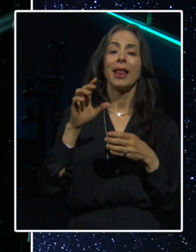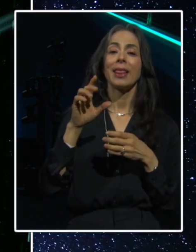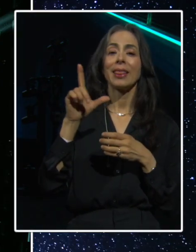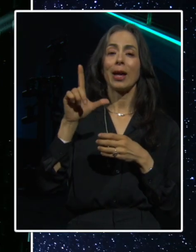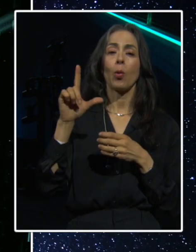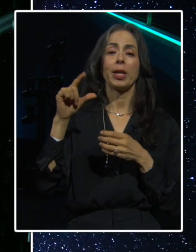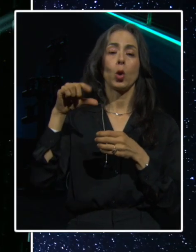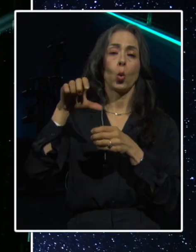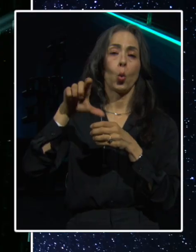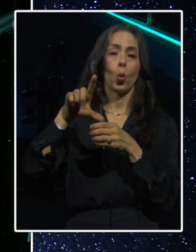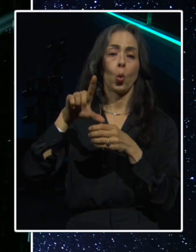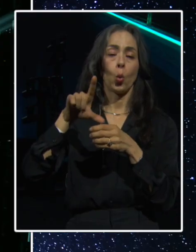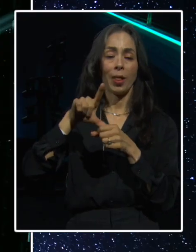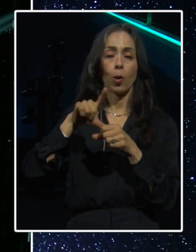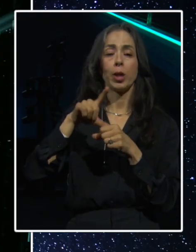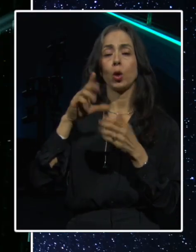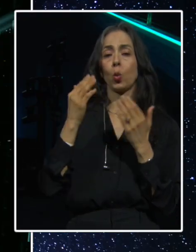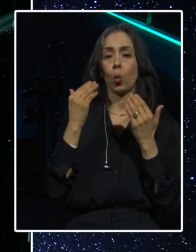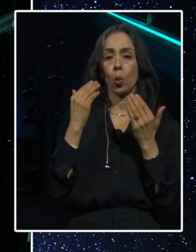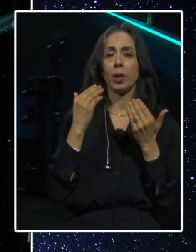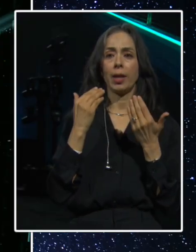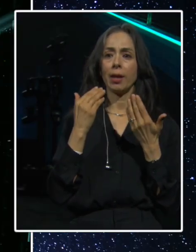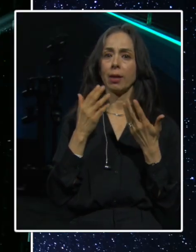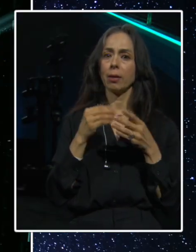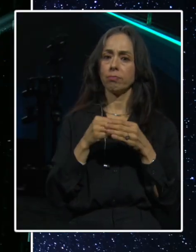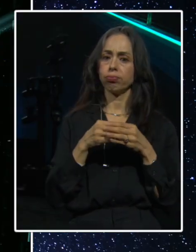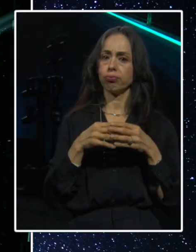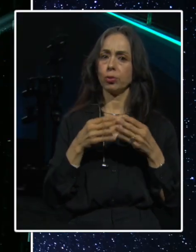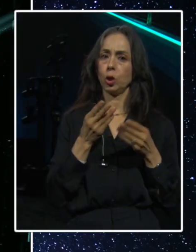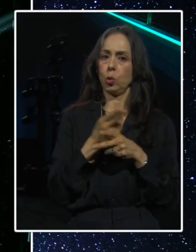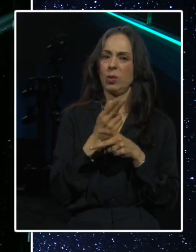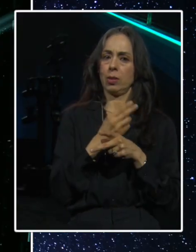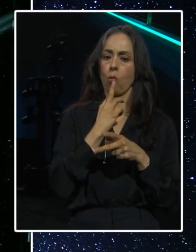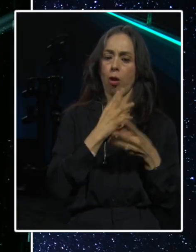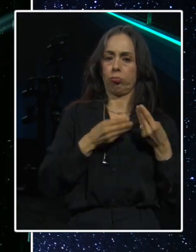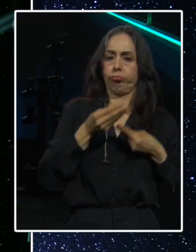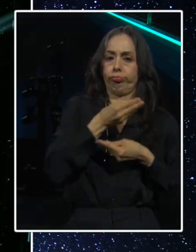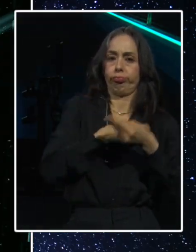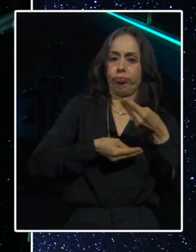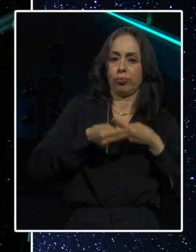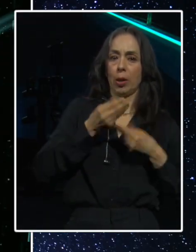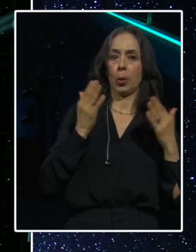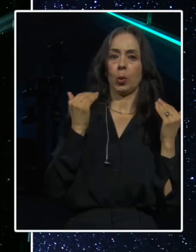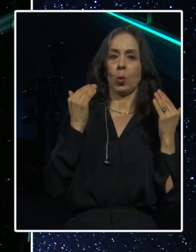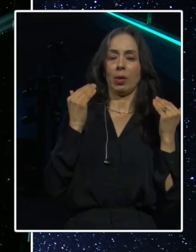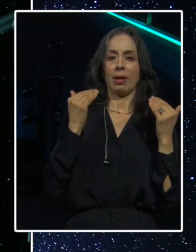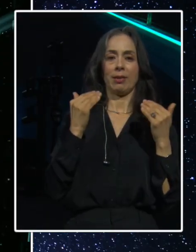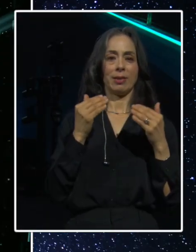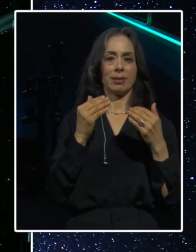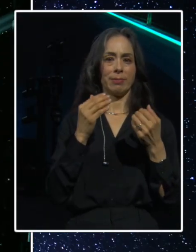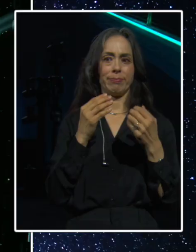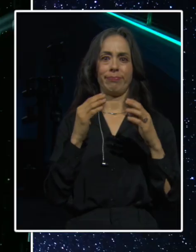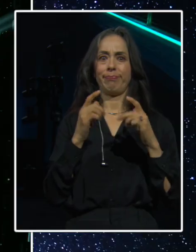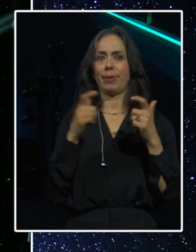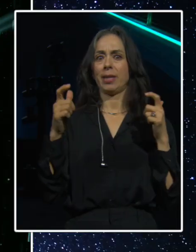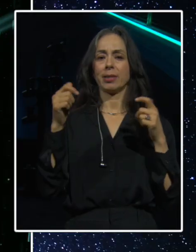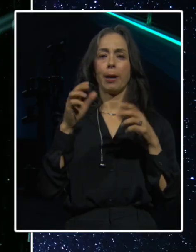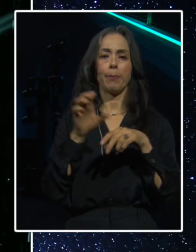liquid cooling magnifies the natural thermal conductivity of water, cooling the most powerful supercomputers of our time